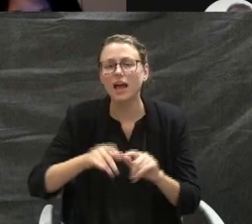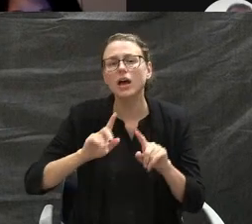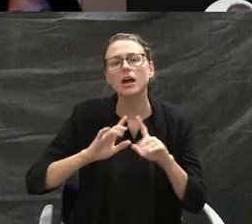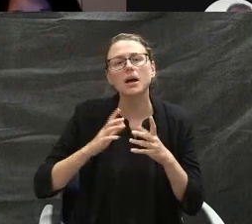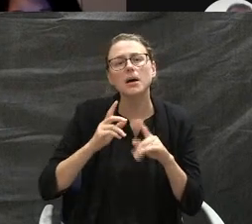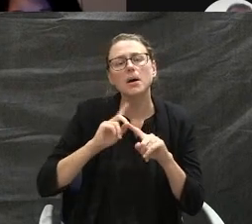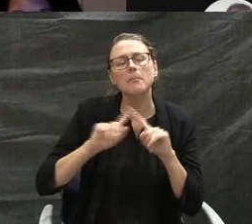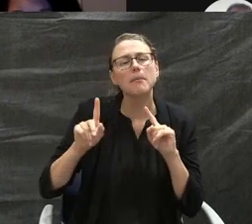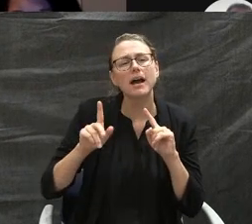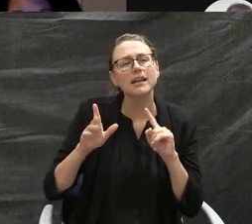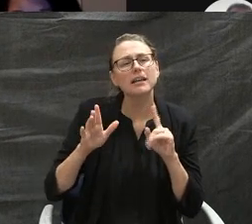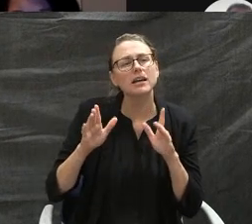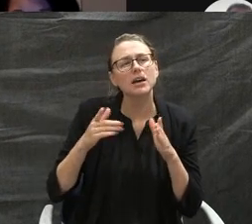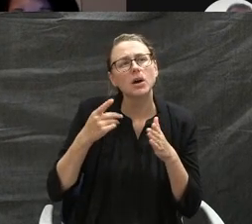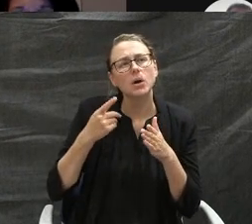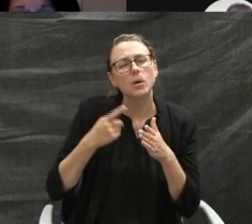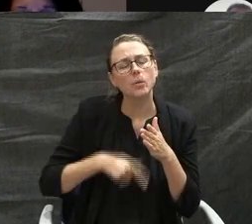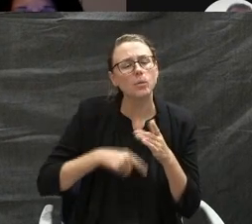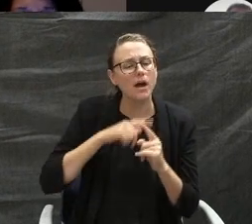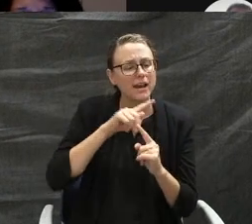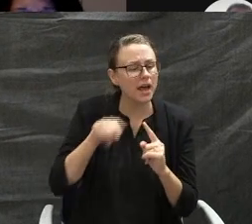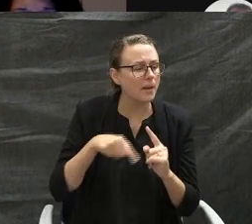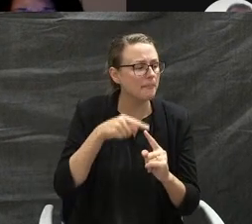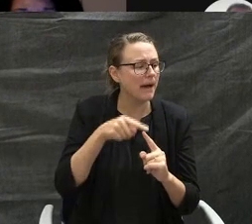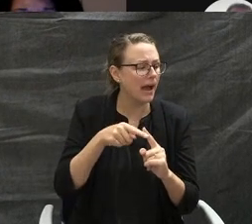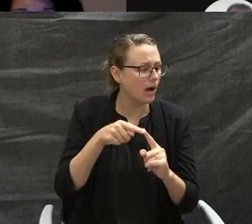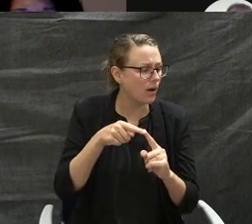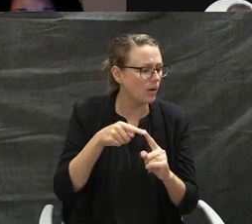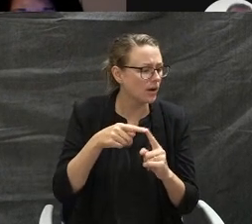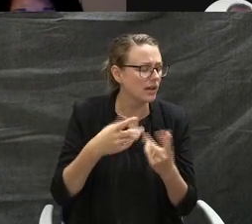average high school students? Is there a plan to try to get them